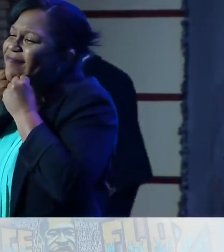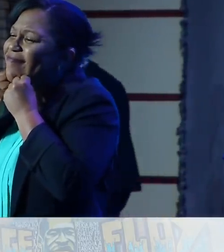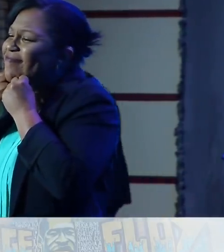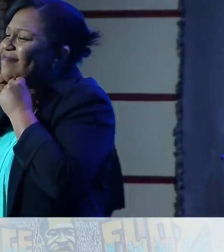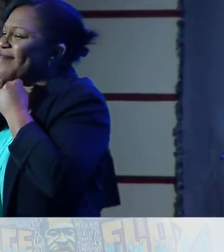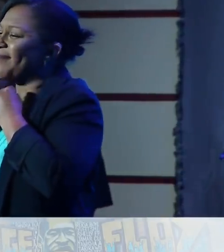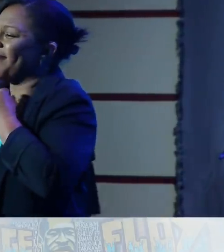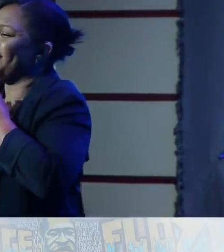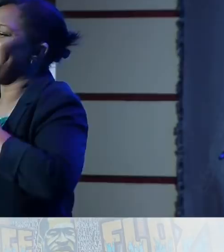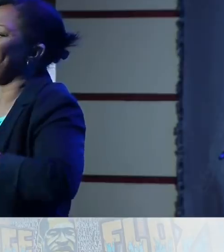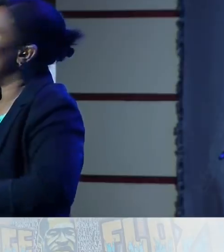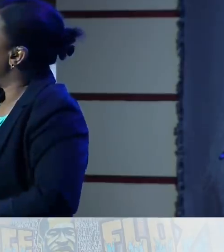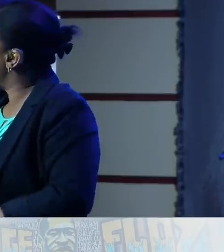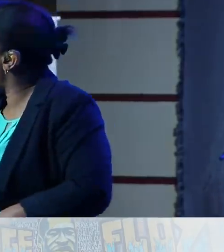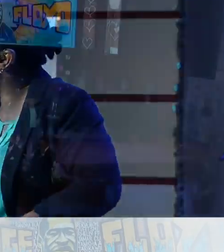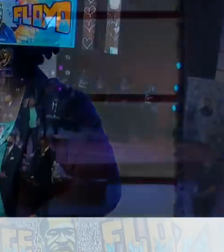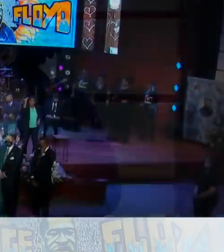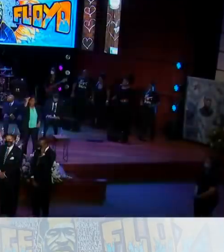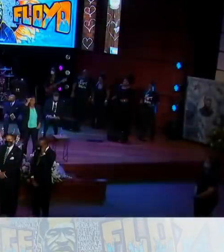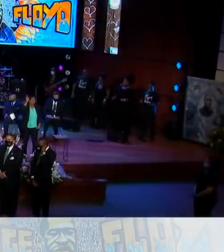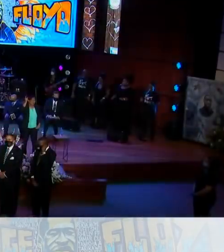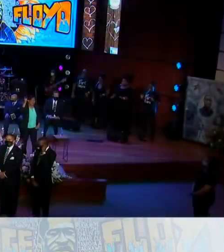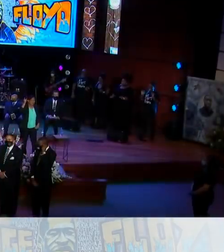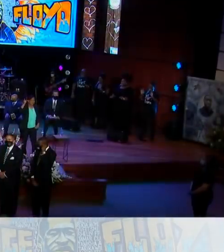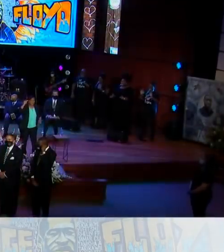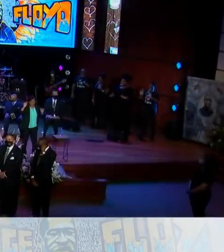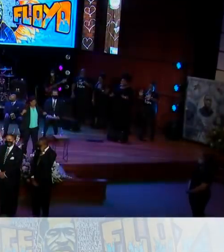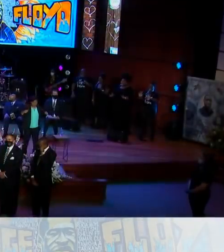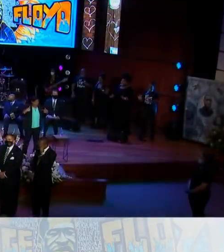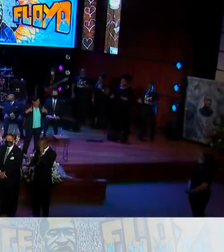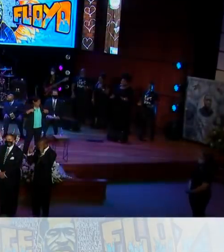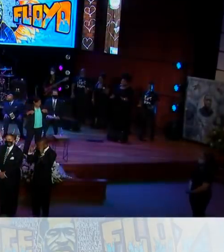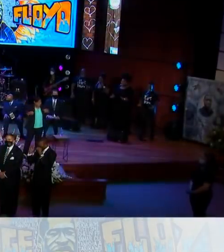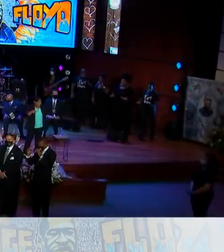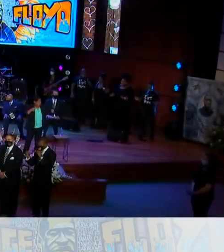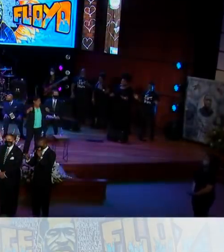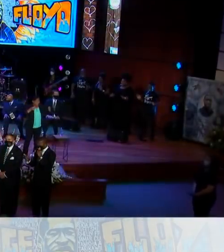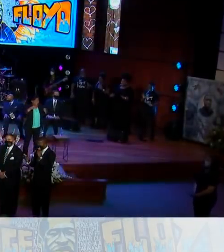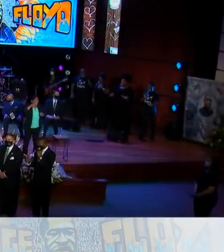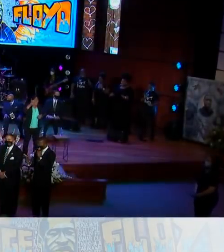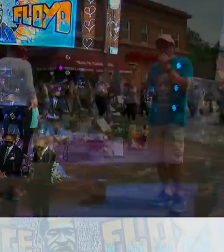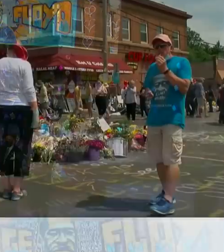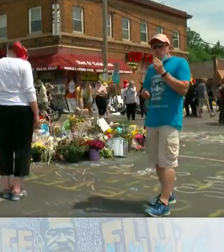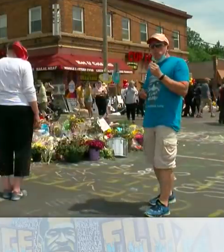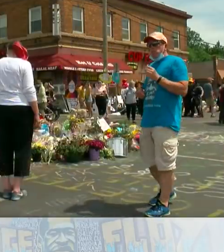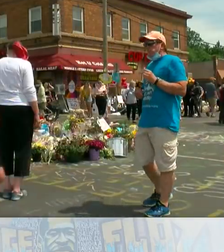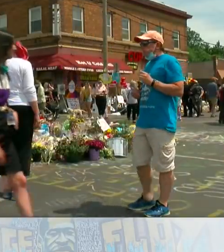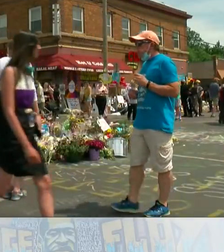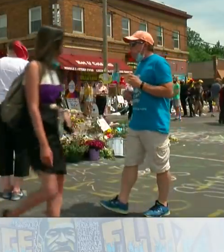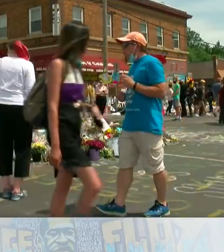I'VE GONE THROUGH THE FIRE AND I'VE BEEN THROUGH THE FLOOD AND